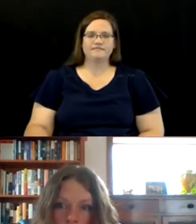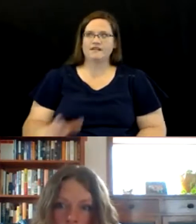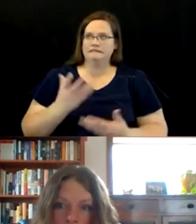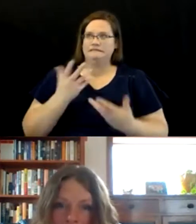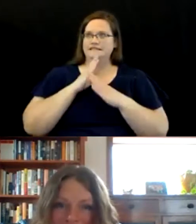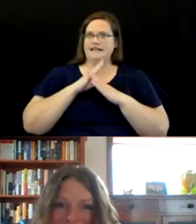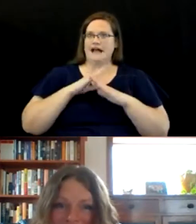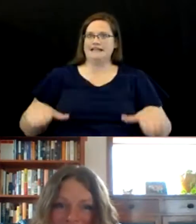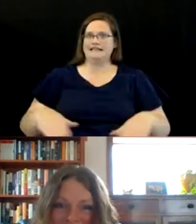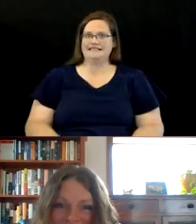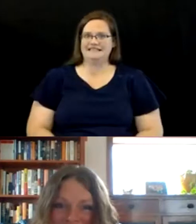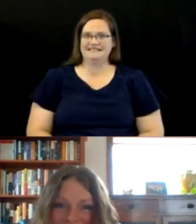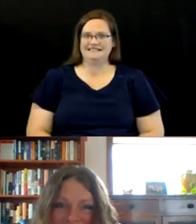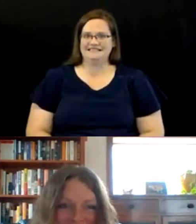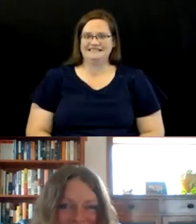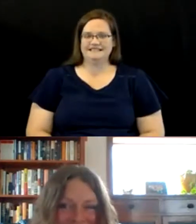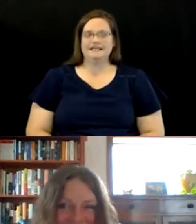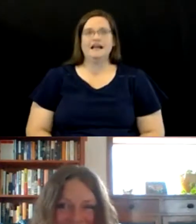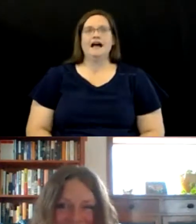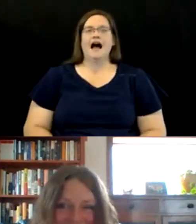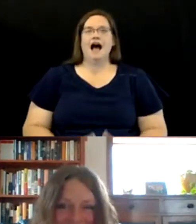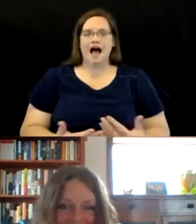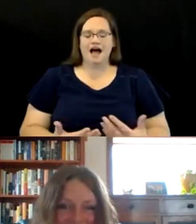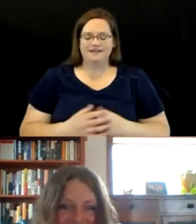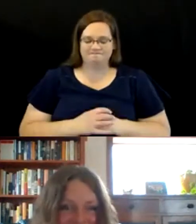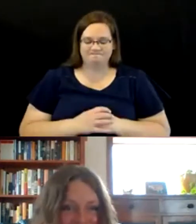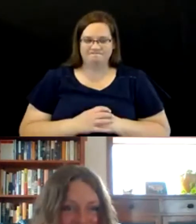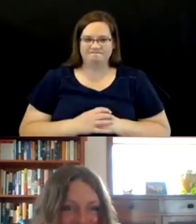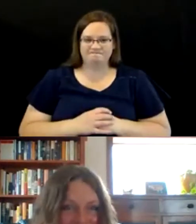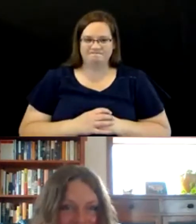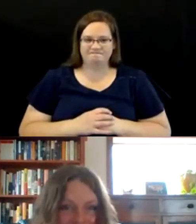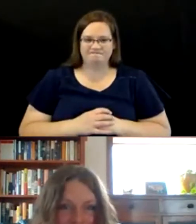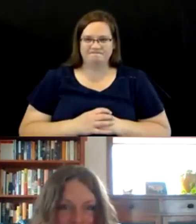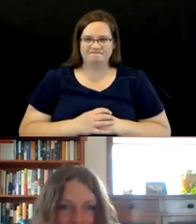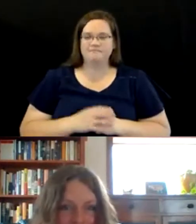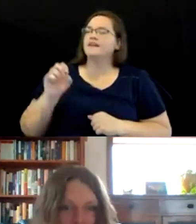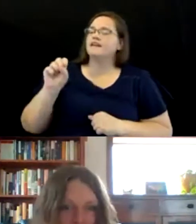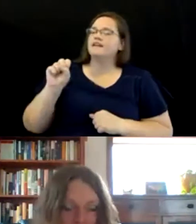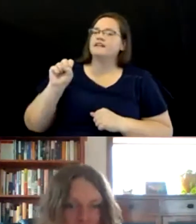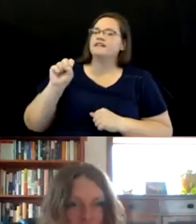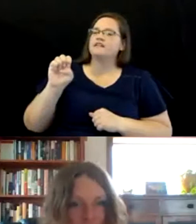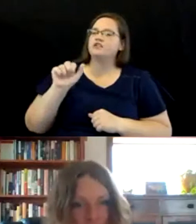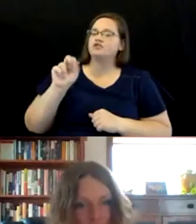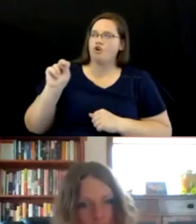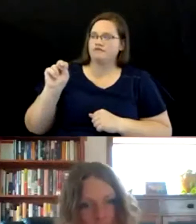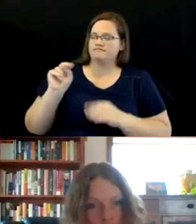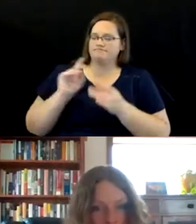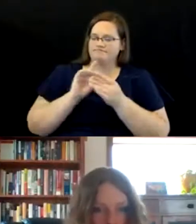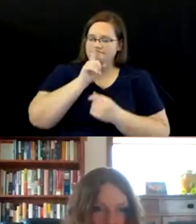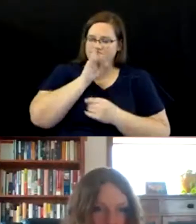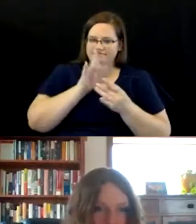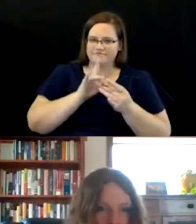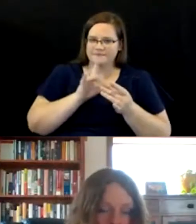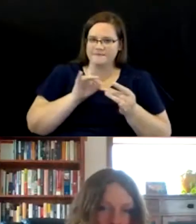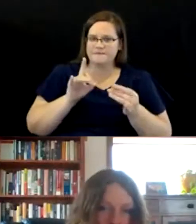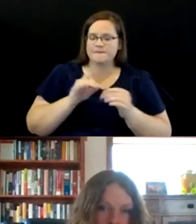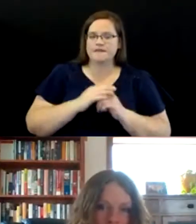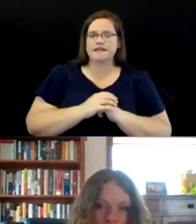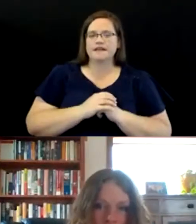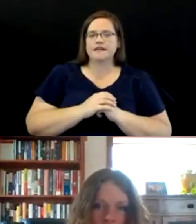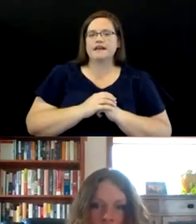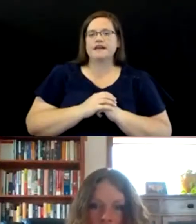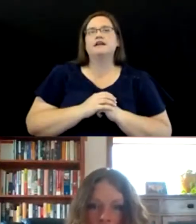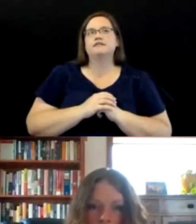Sean: This is Sean. I don't -- I think